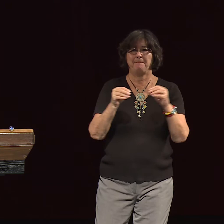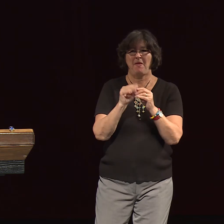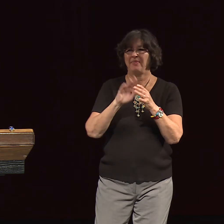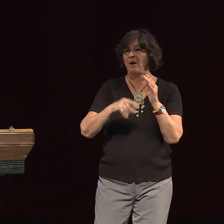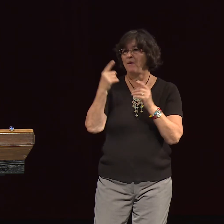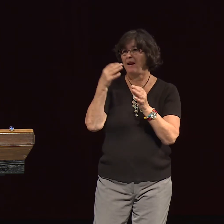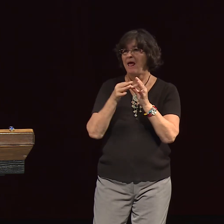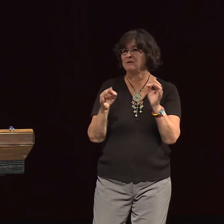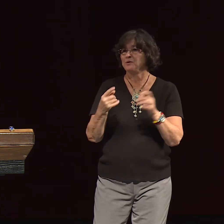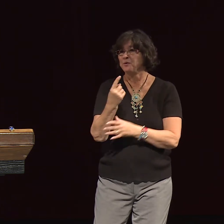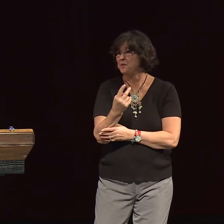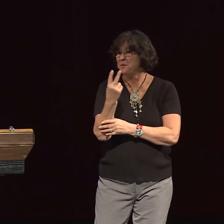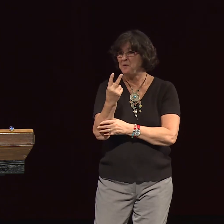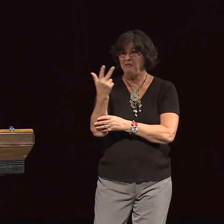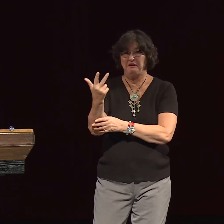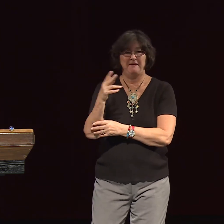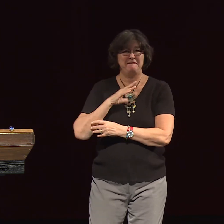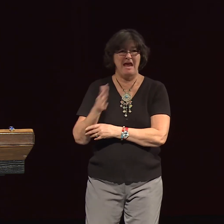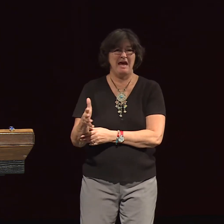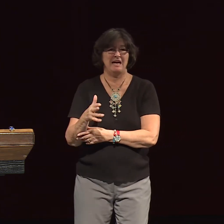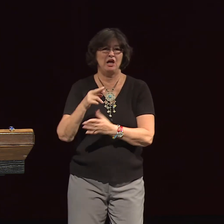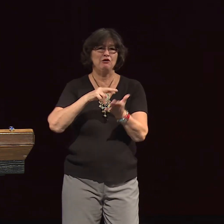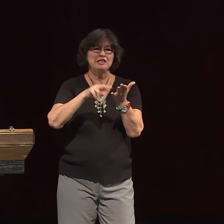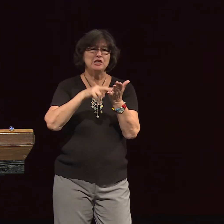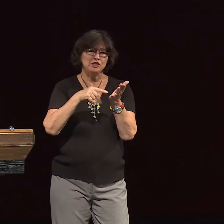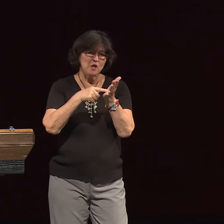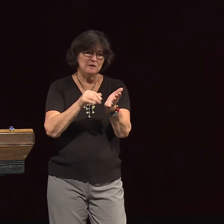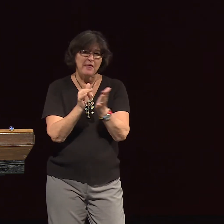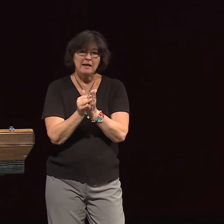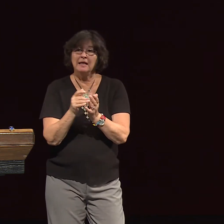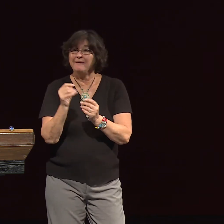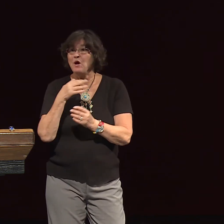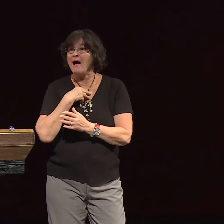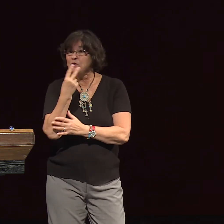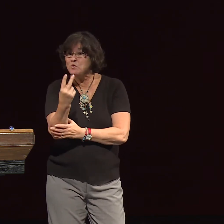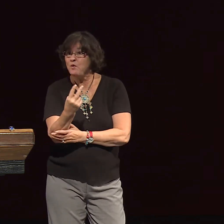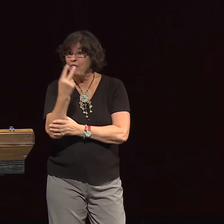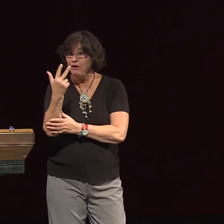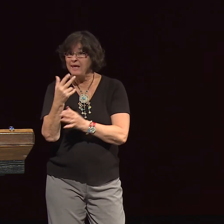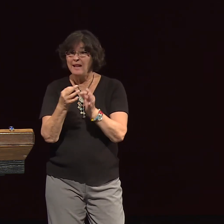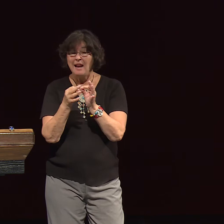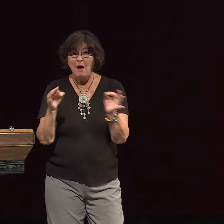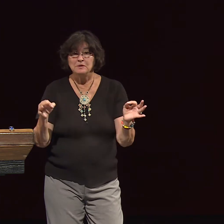Deaf children can learn English and ASL and even a third or fourth language.